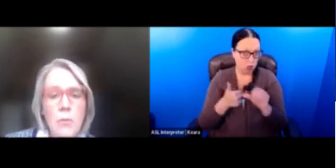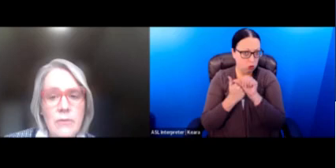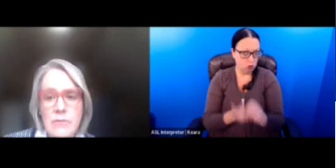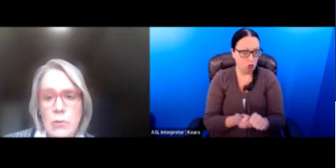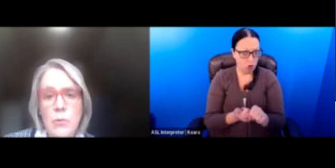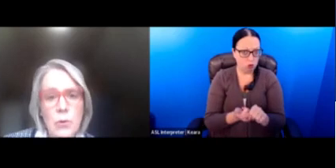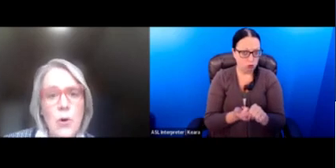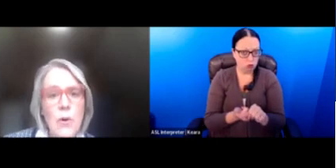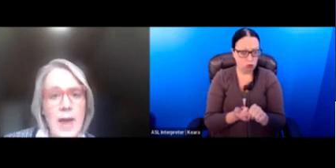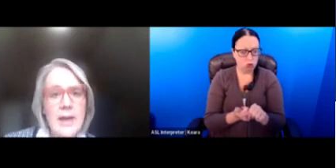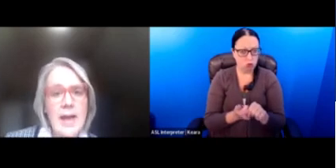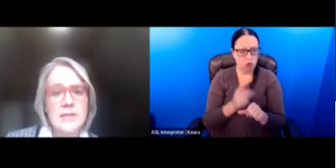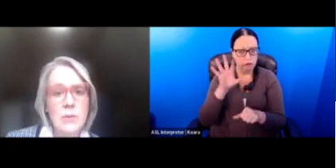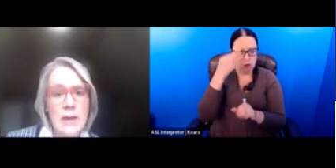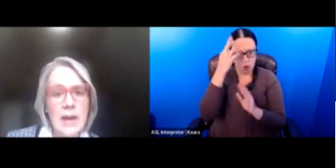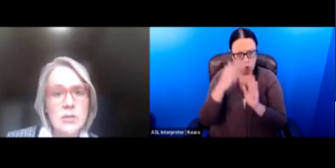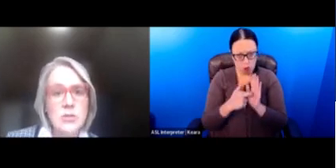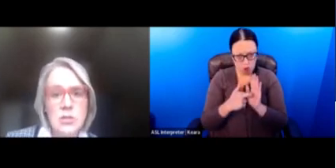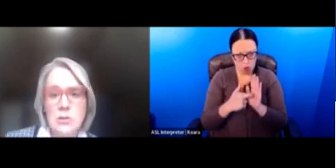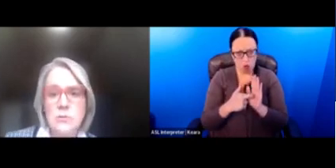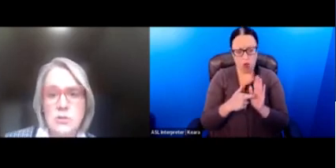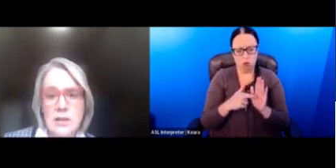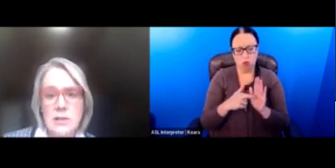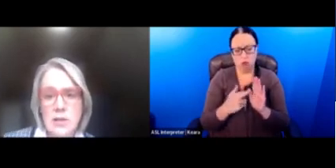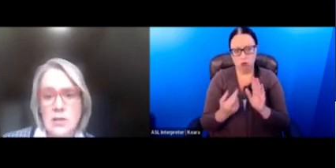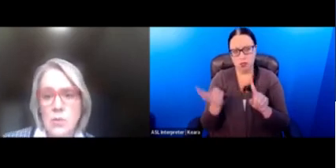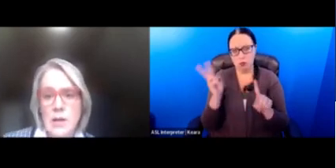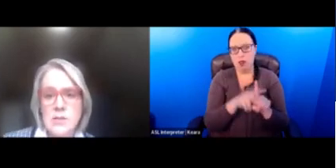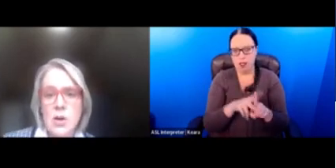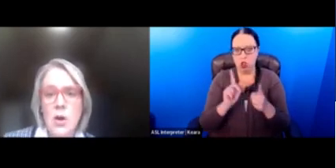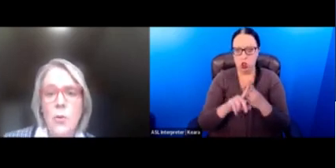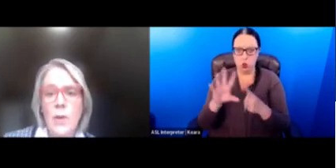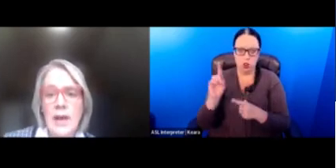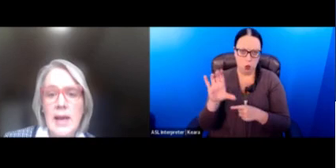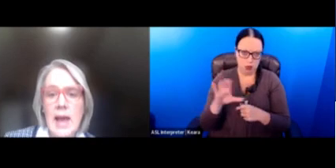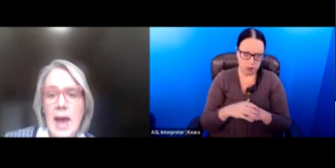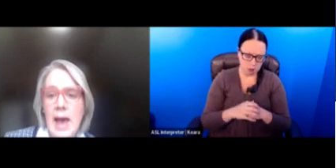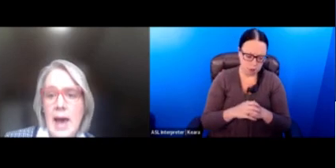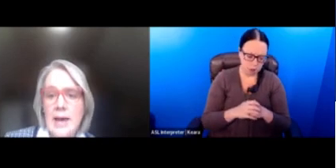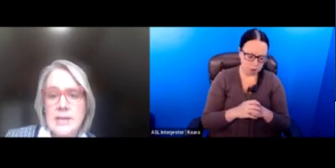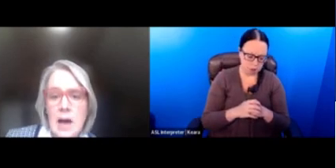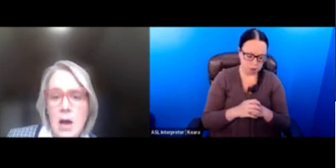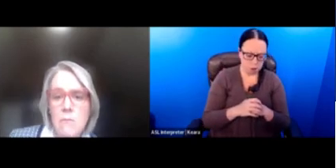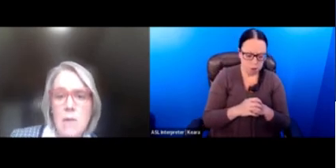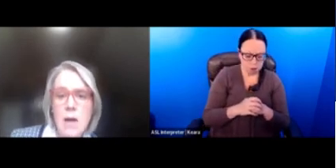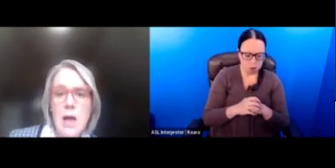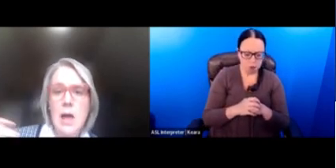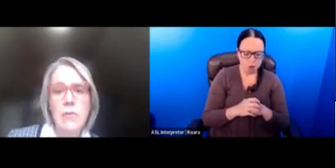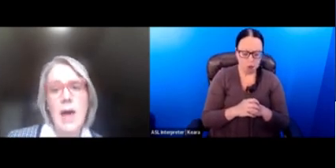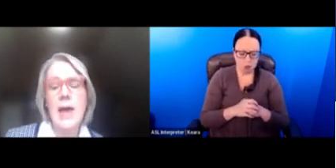choice, we had a alignment of reportable event management in Tennessee, our system was called